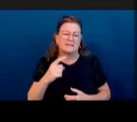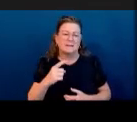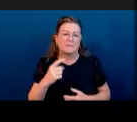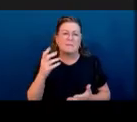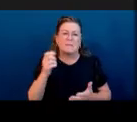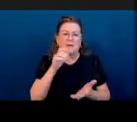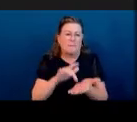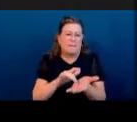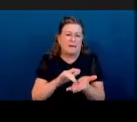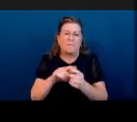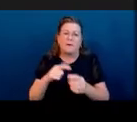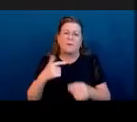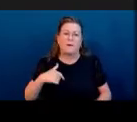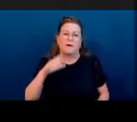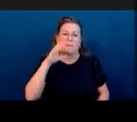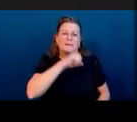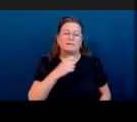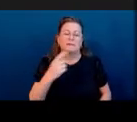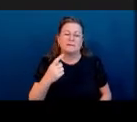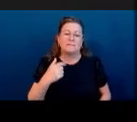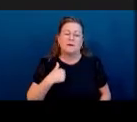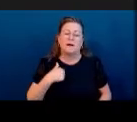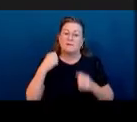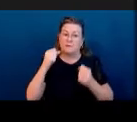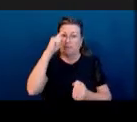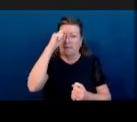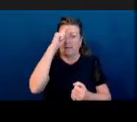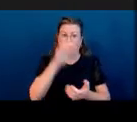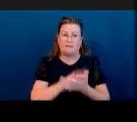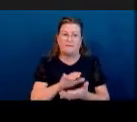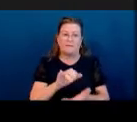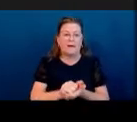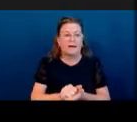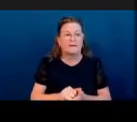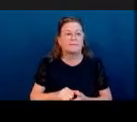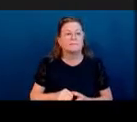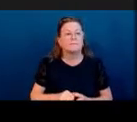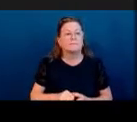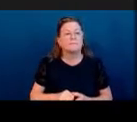something, and I'm a firm believer of that, because that